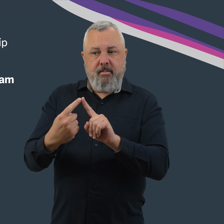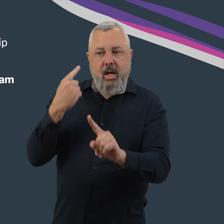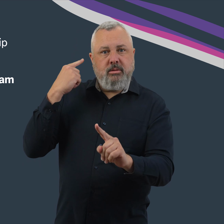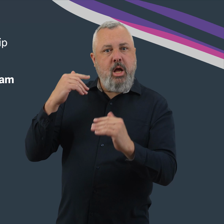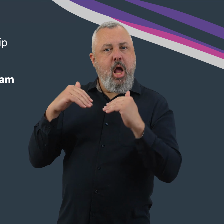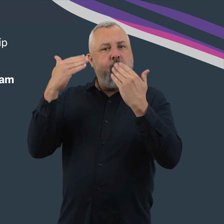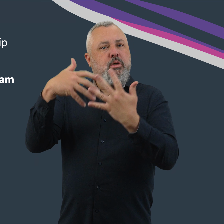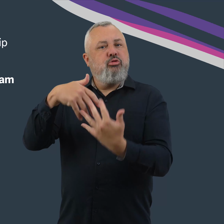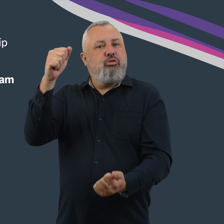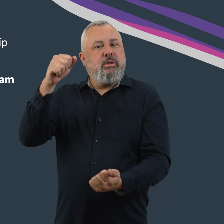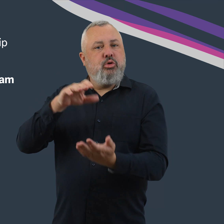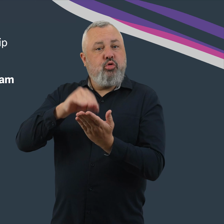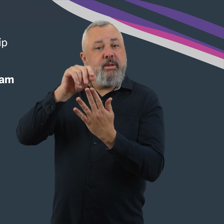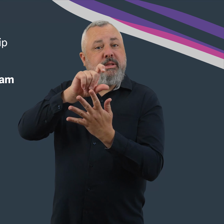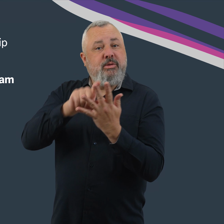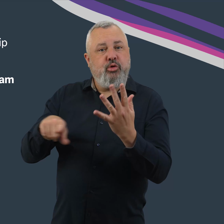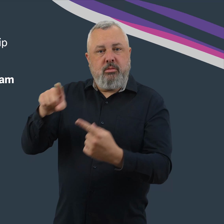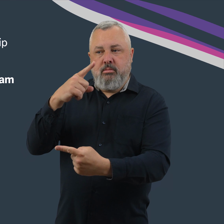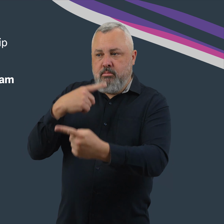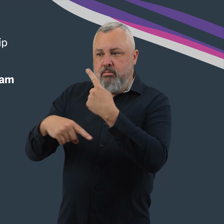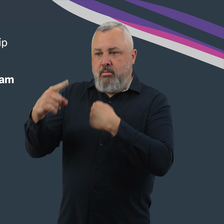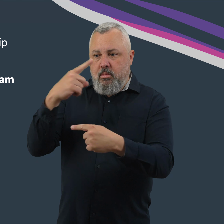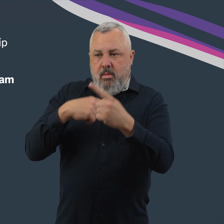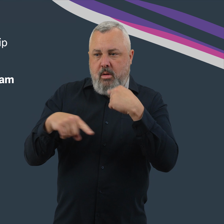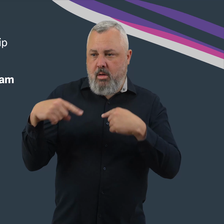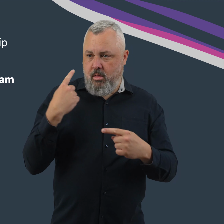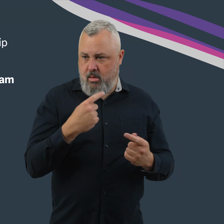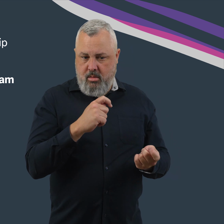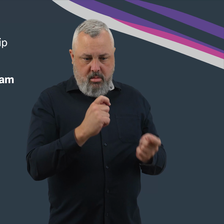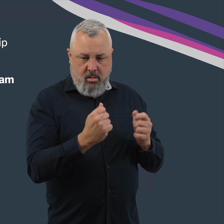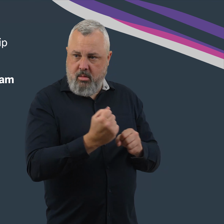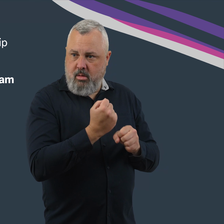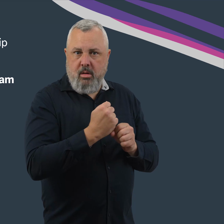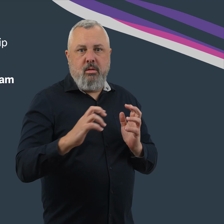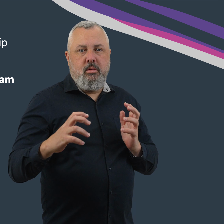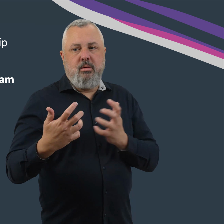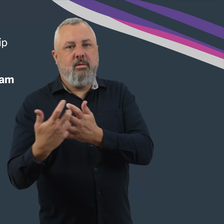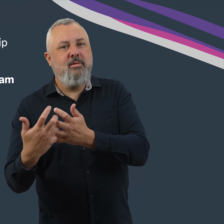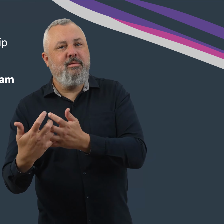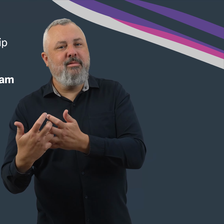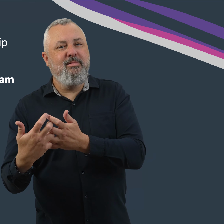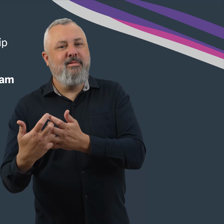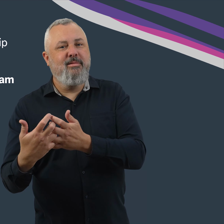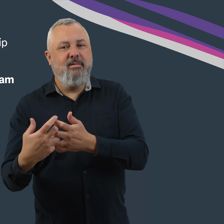former higher degree students with disability.